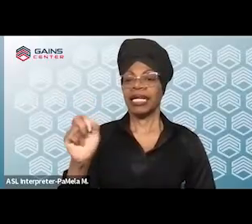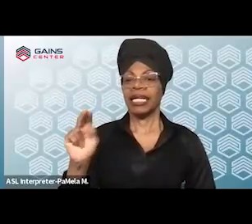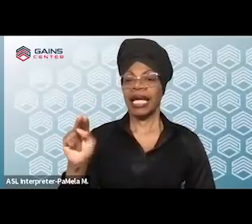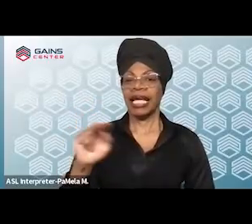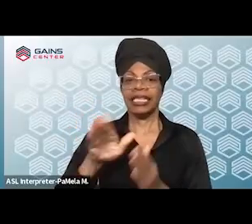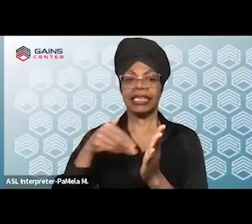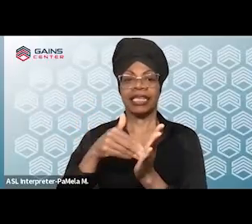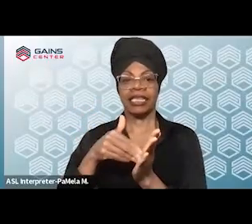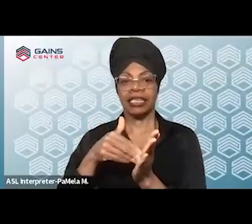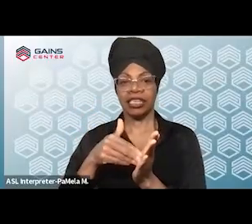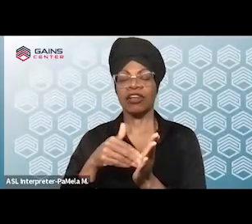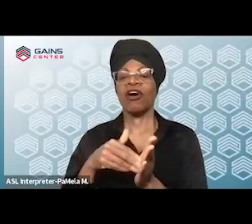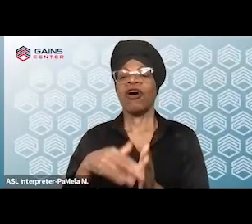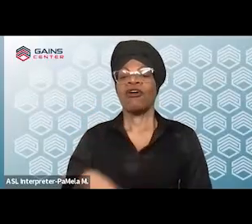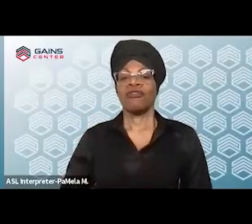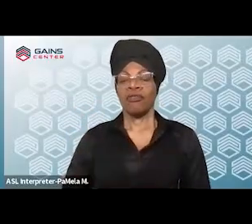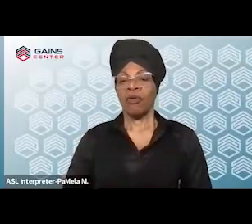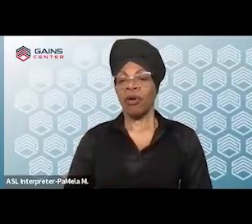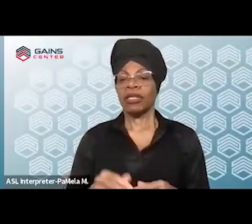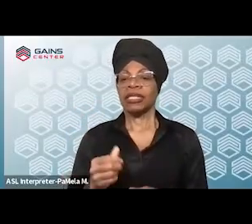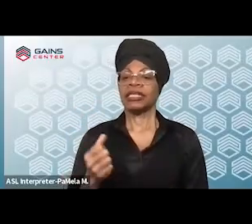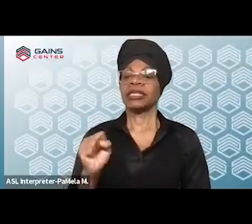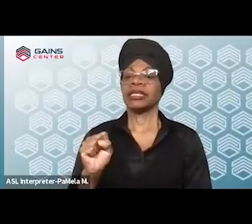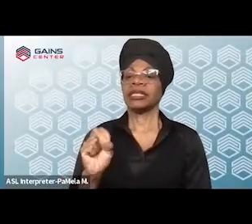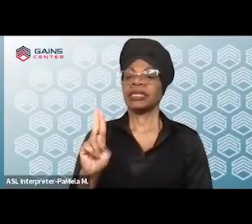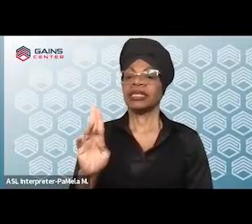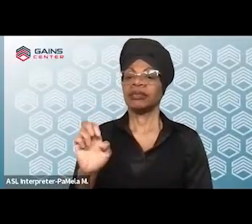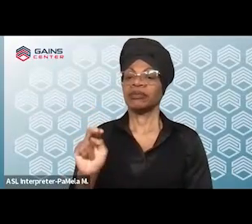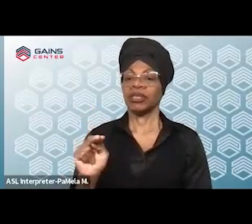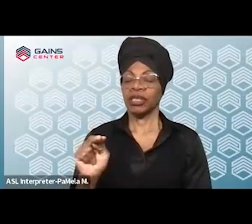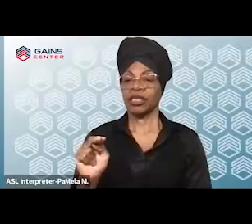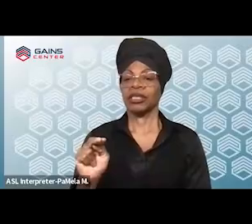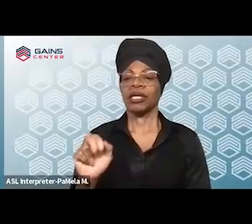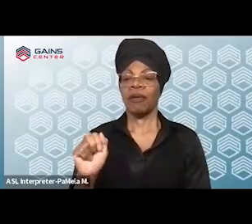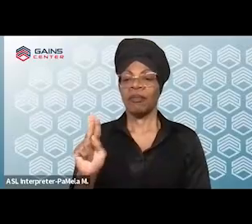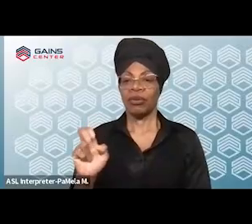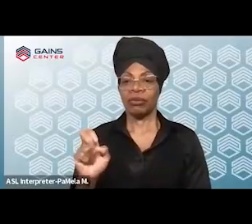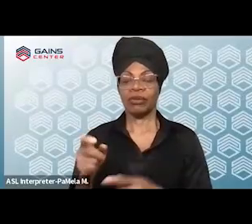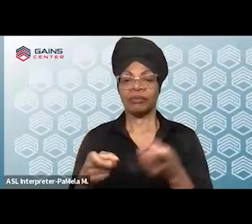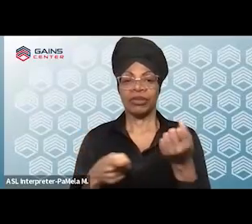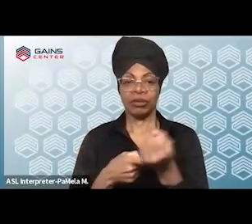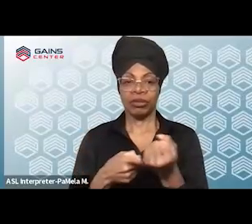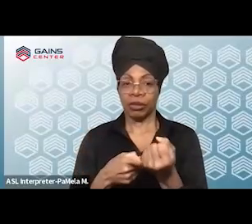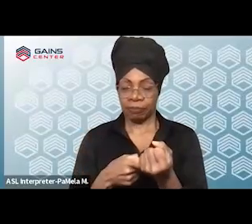and Mental Health Services Administration. Today's webinar is on Proceeding with Care: